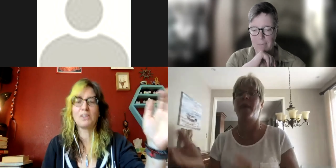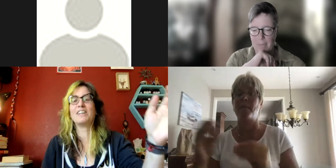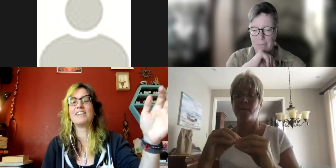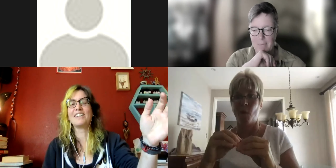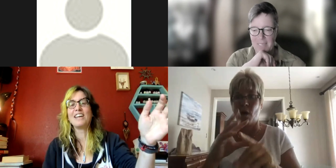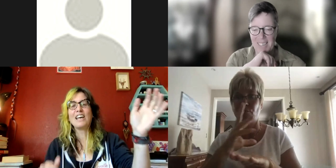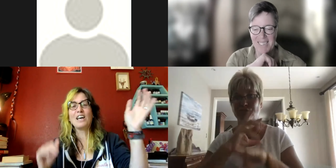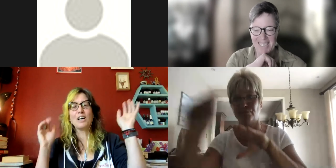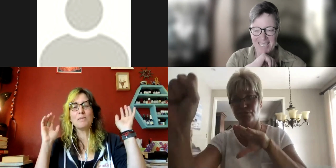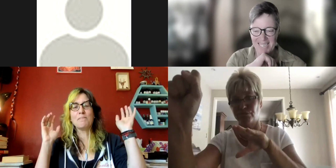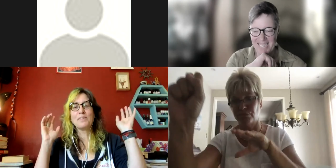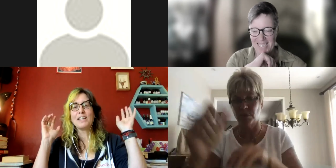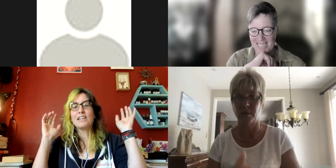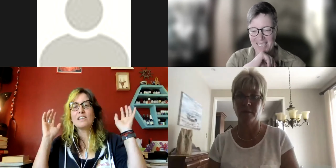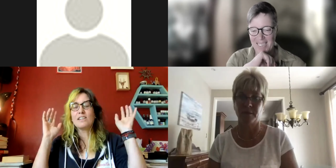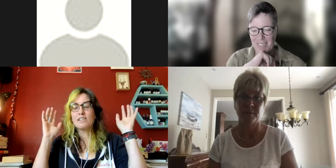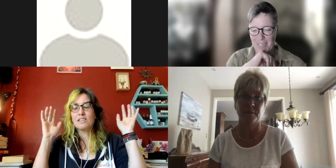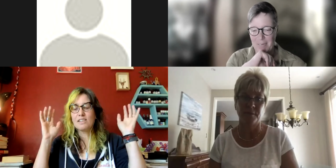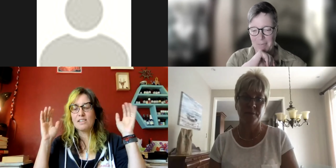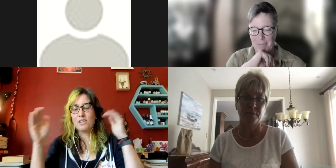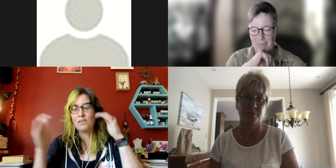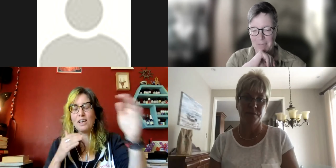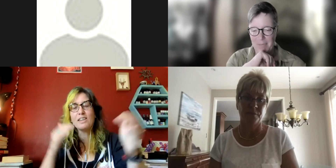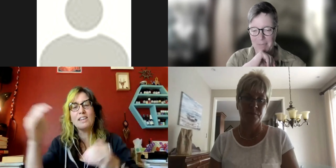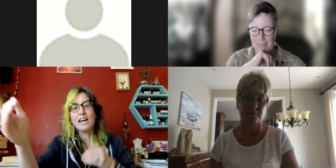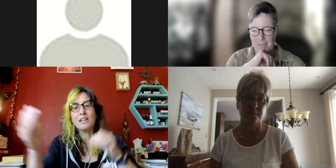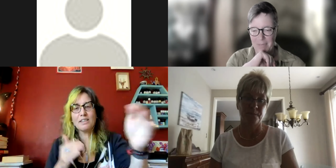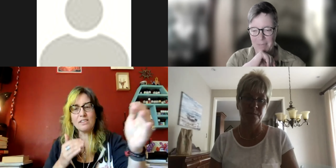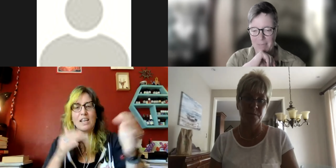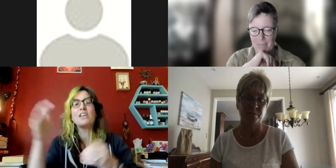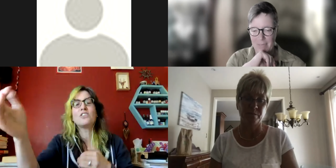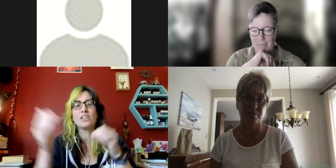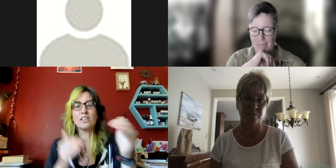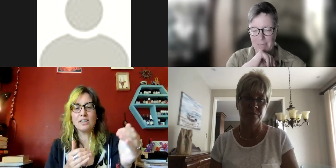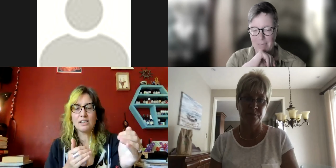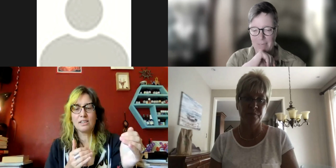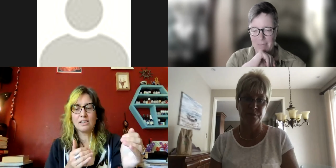So that tension